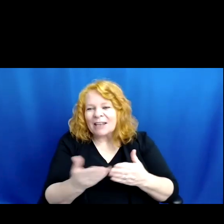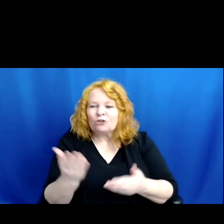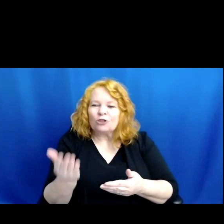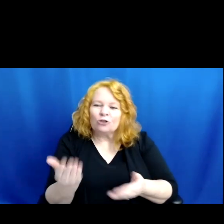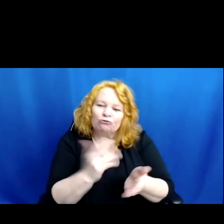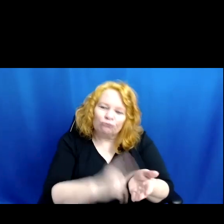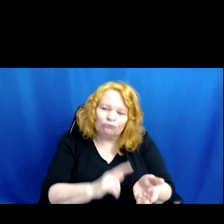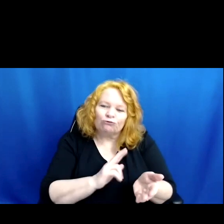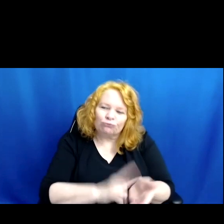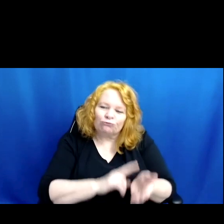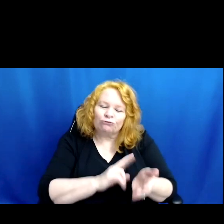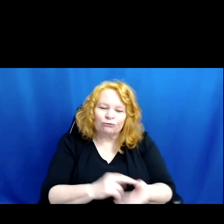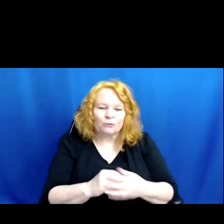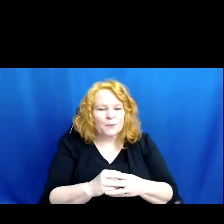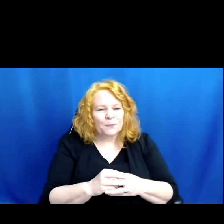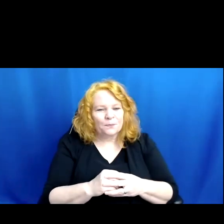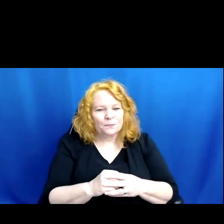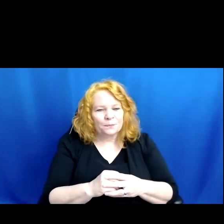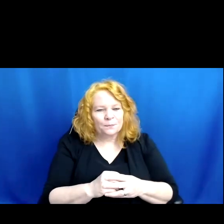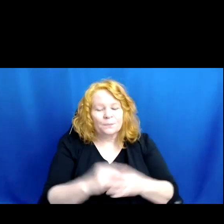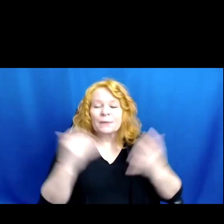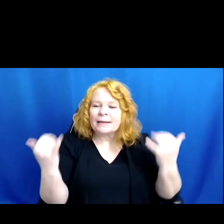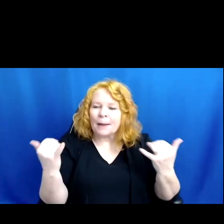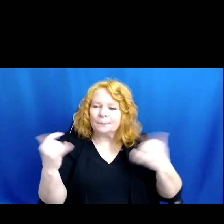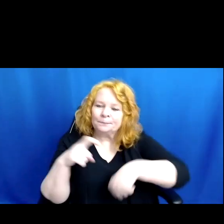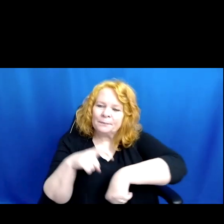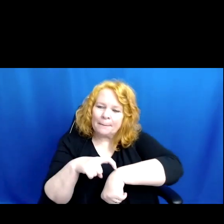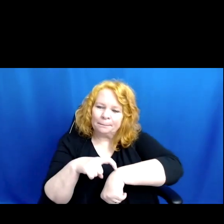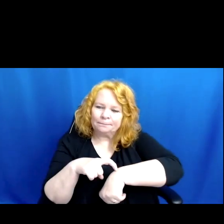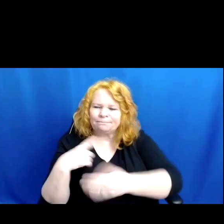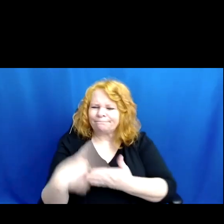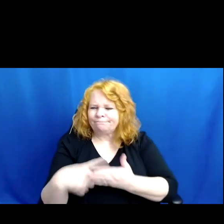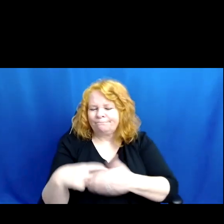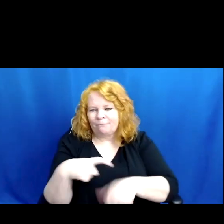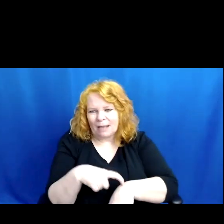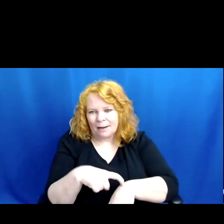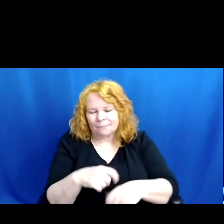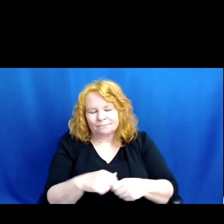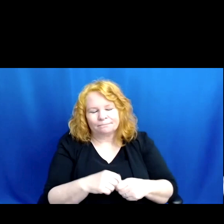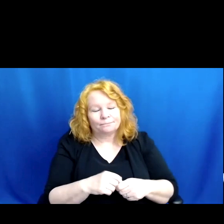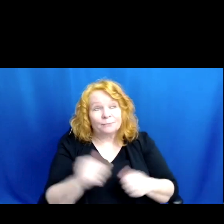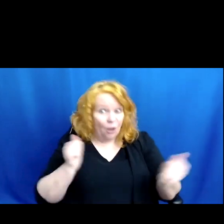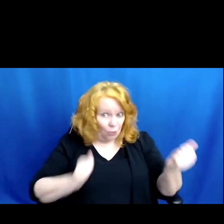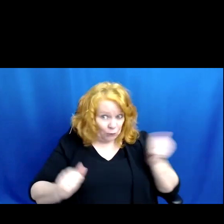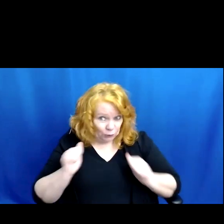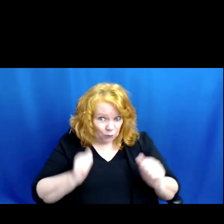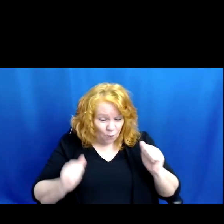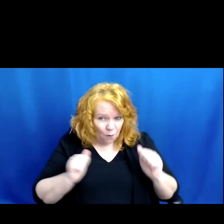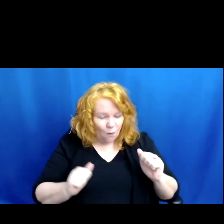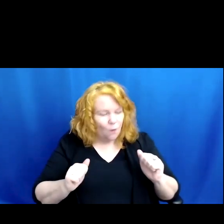Time, I want to talk about time. On the show there are lots and lots of wonderful children watching.